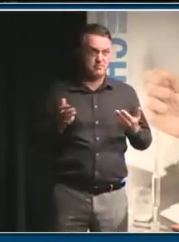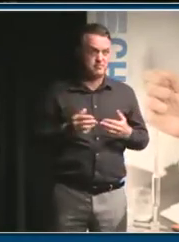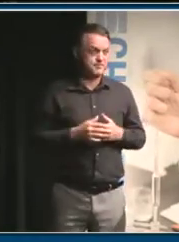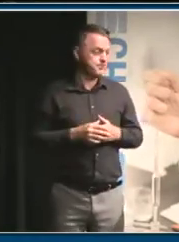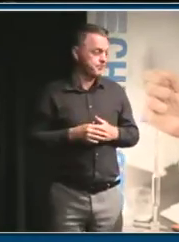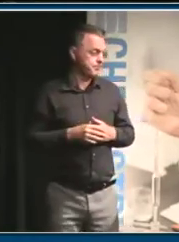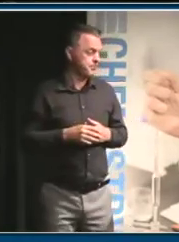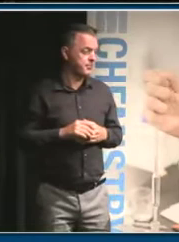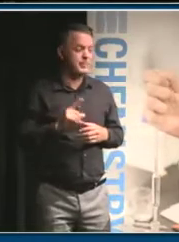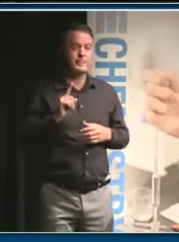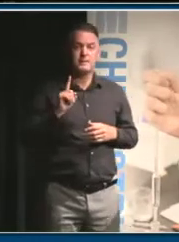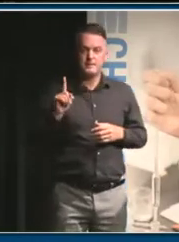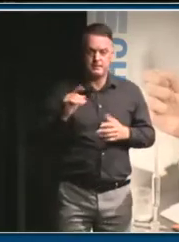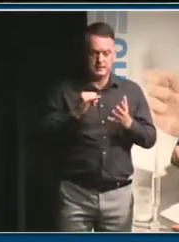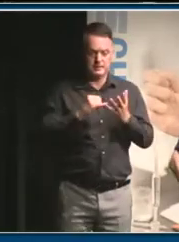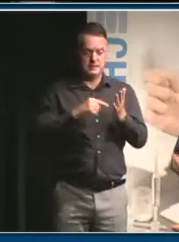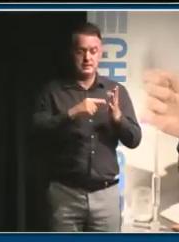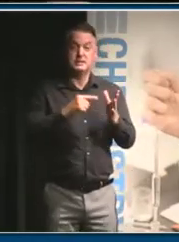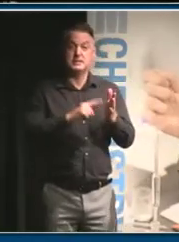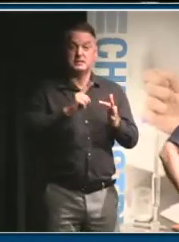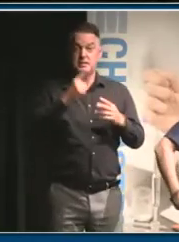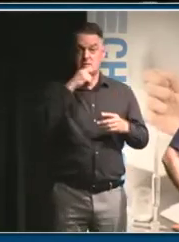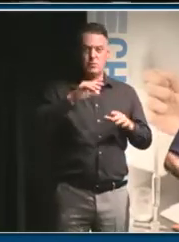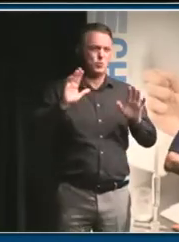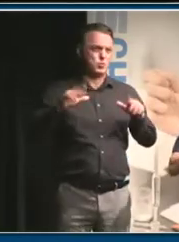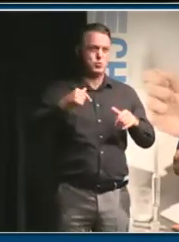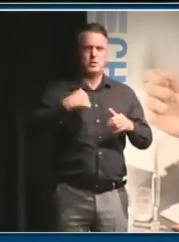but the mistake people say “Oh you know we're really busy people and we are